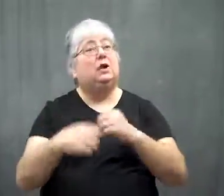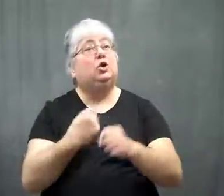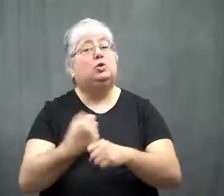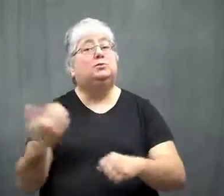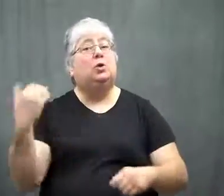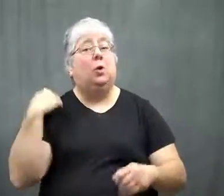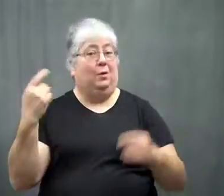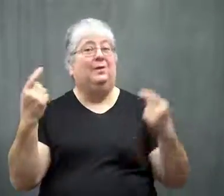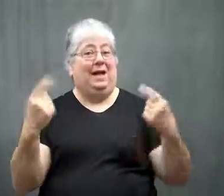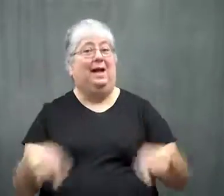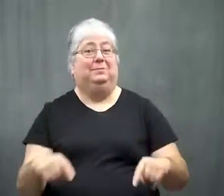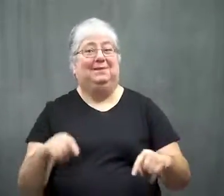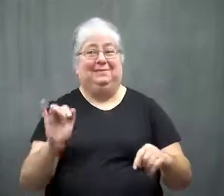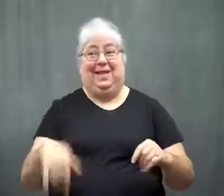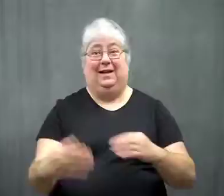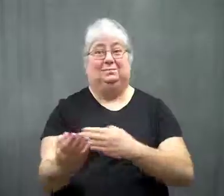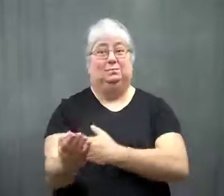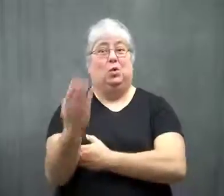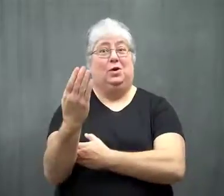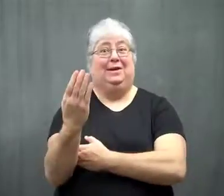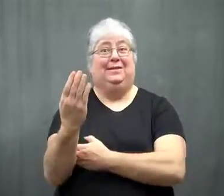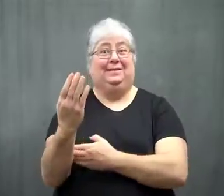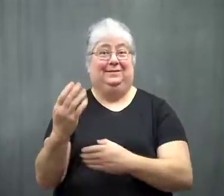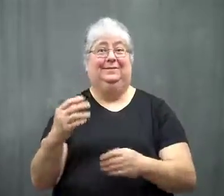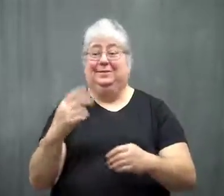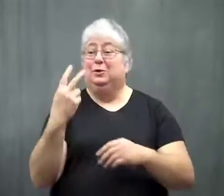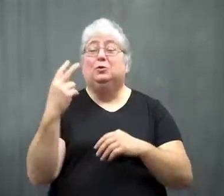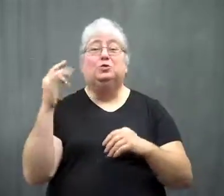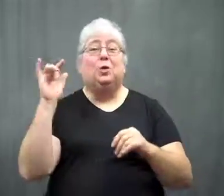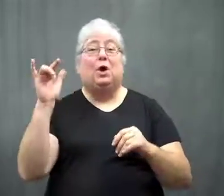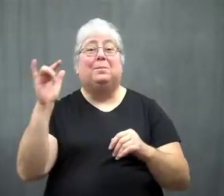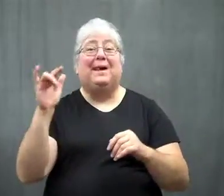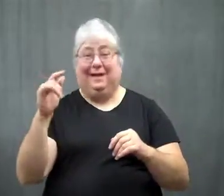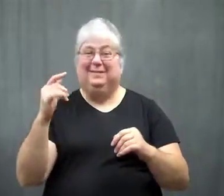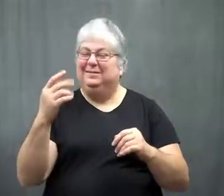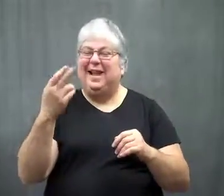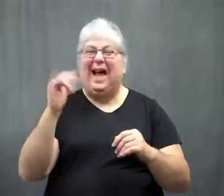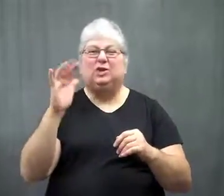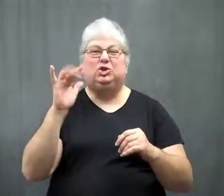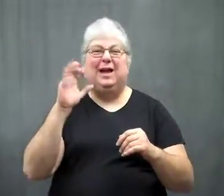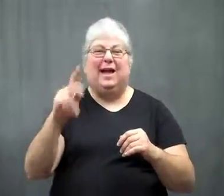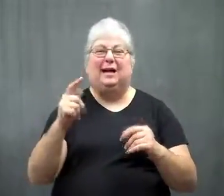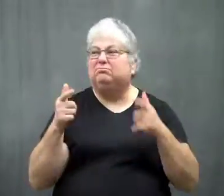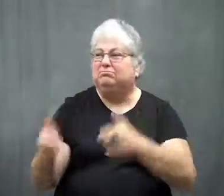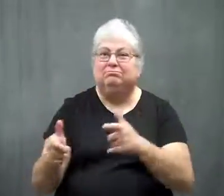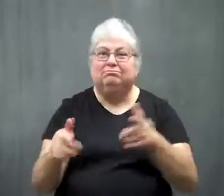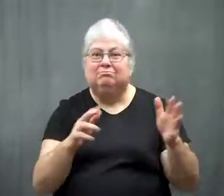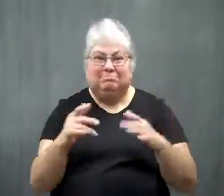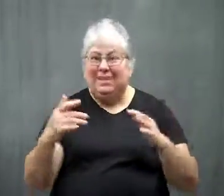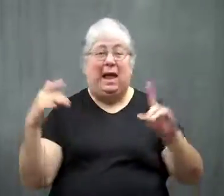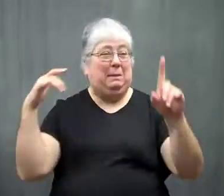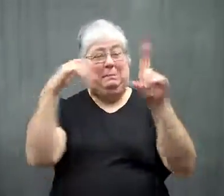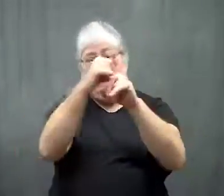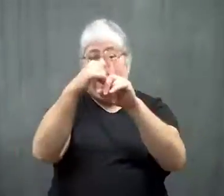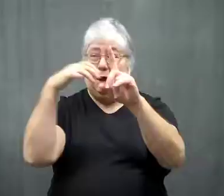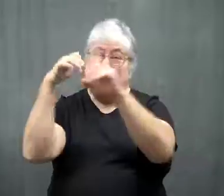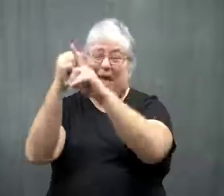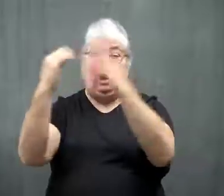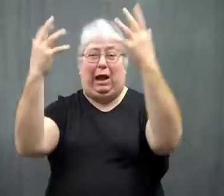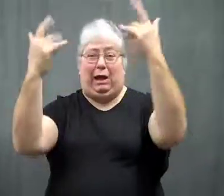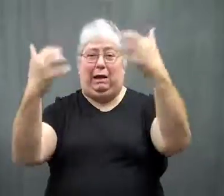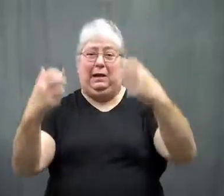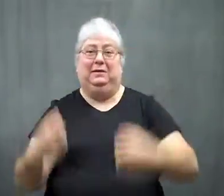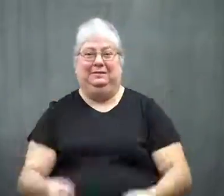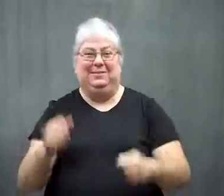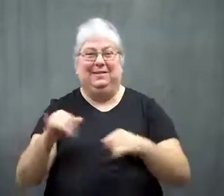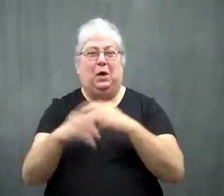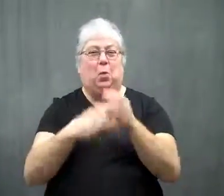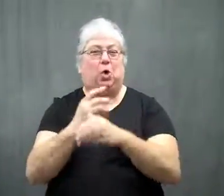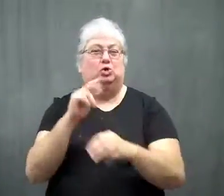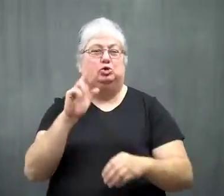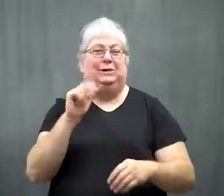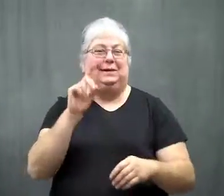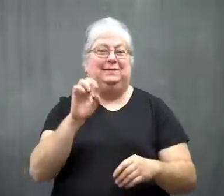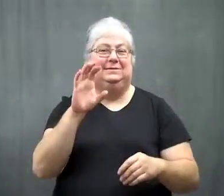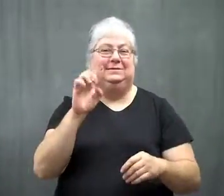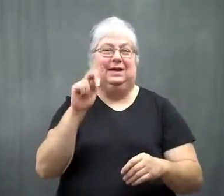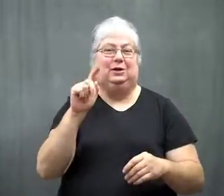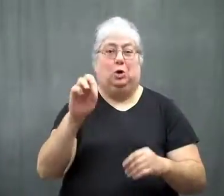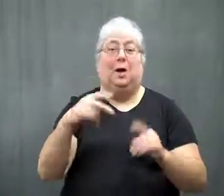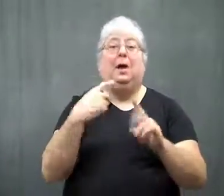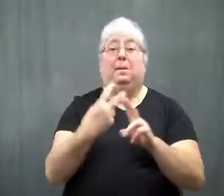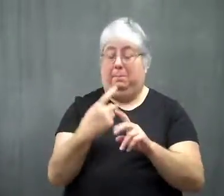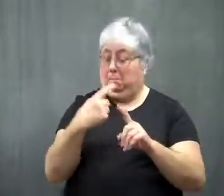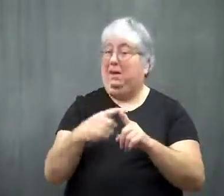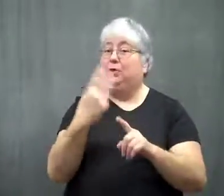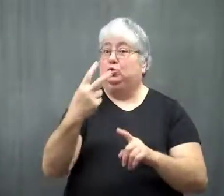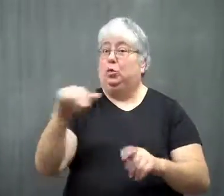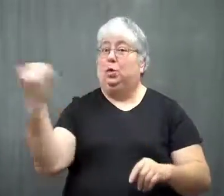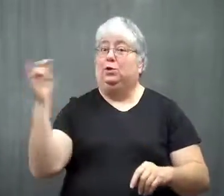10 years ago on that date in the morning, two hijacked airplanes